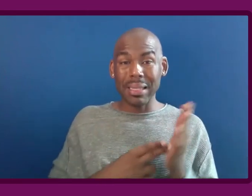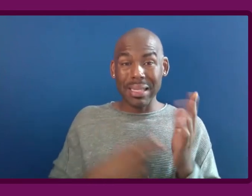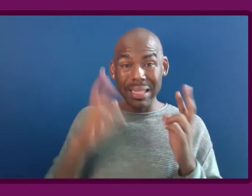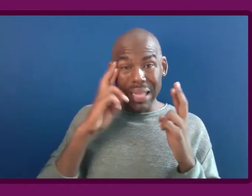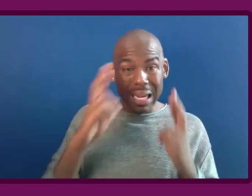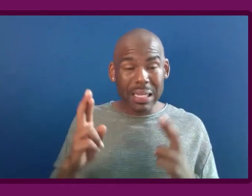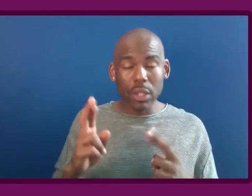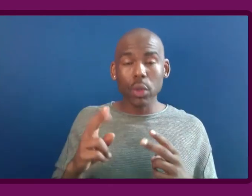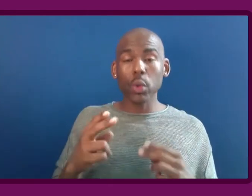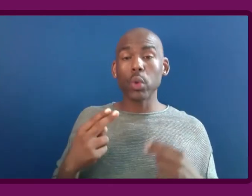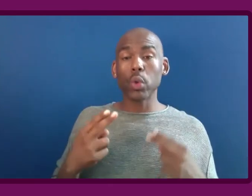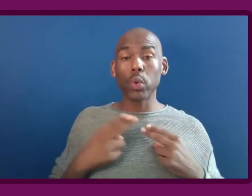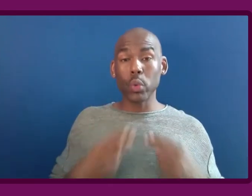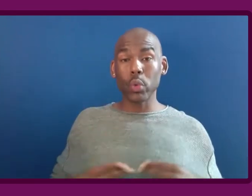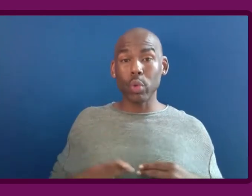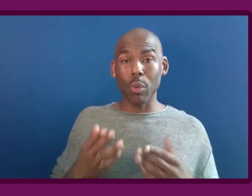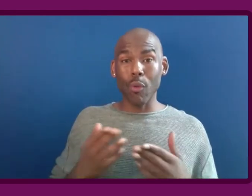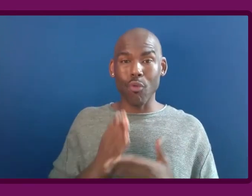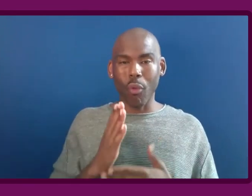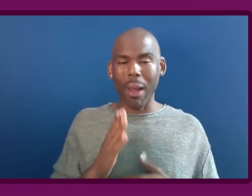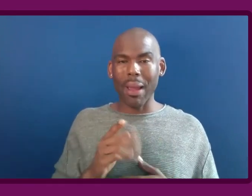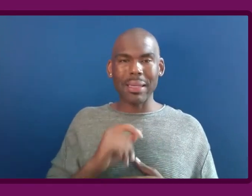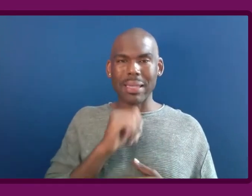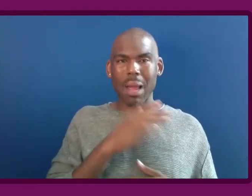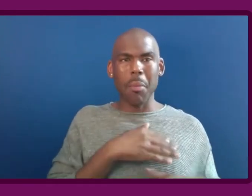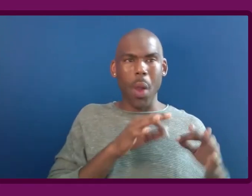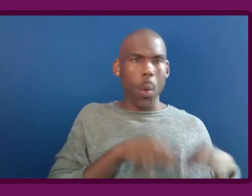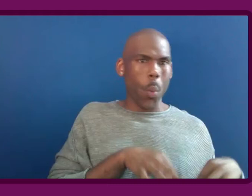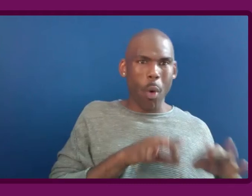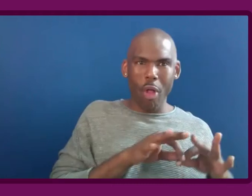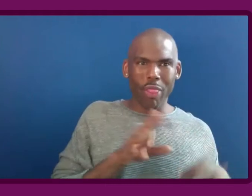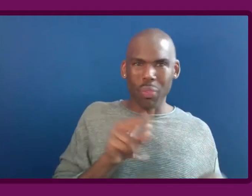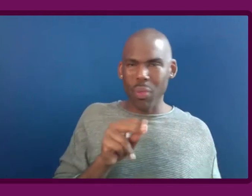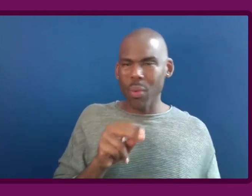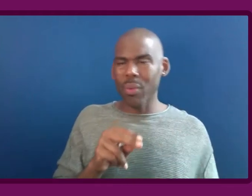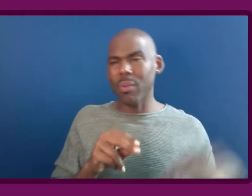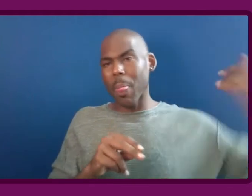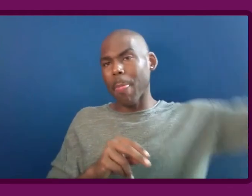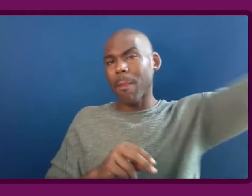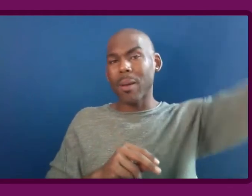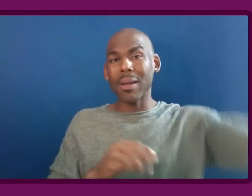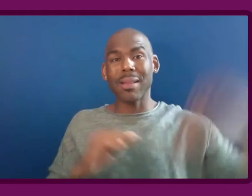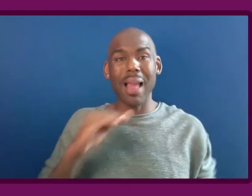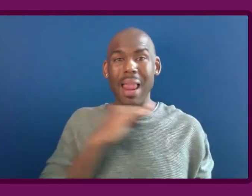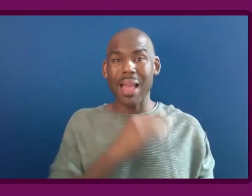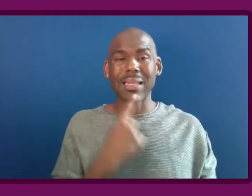It has nothing to do with my worth. It's more of it would be a lie to say it doesn't define me,